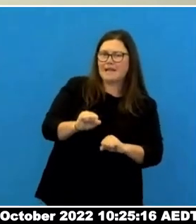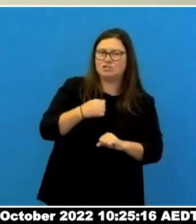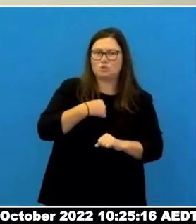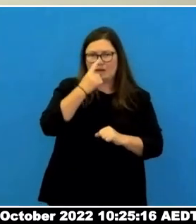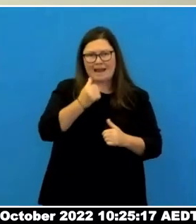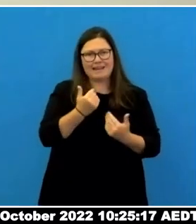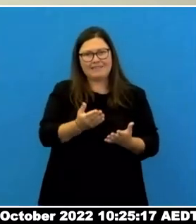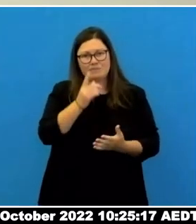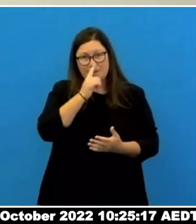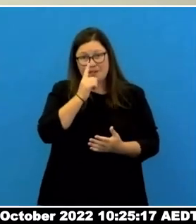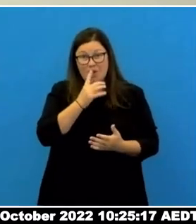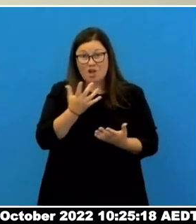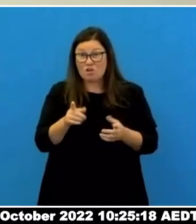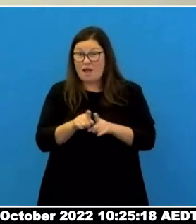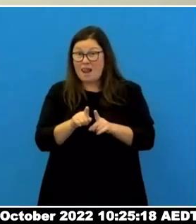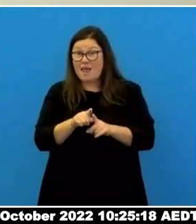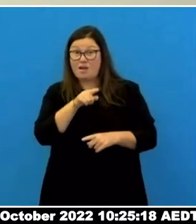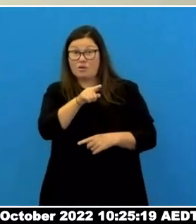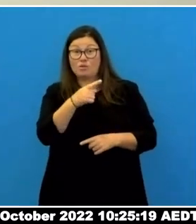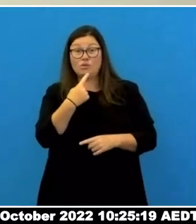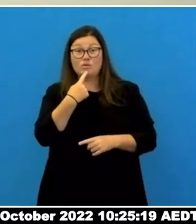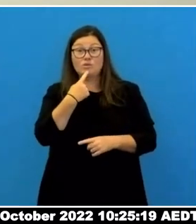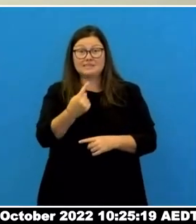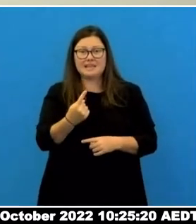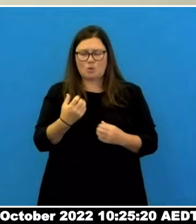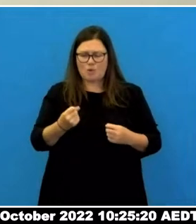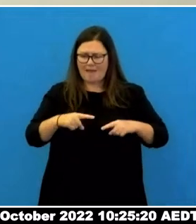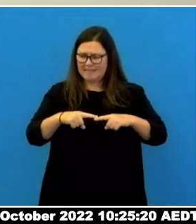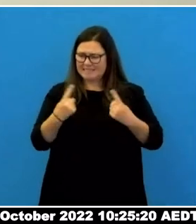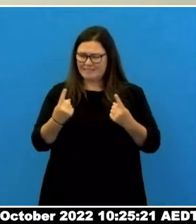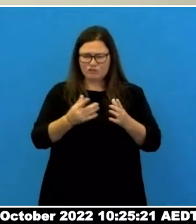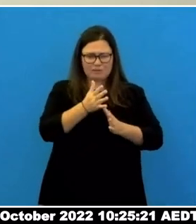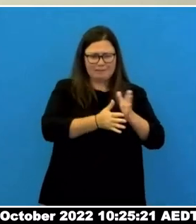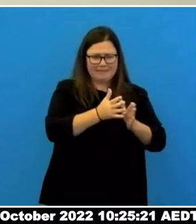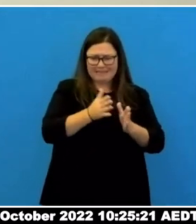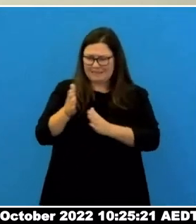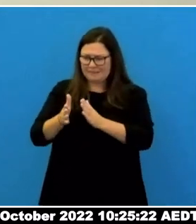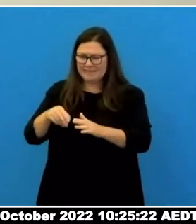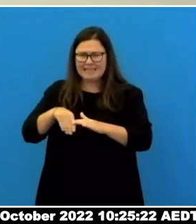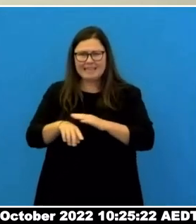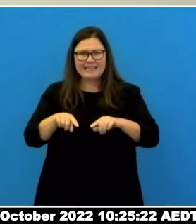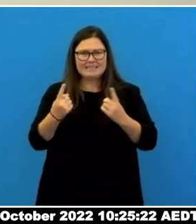about the differing definitions of discrimination and different Acts